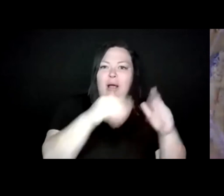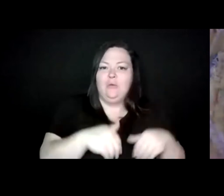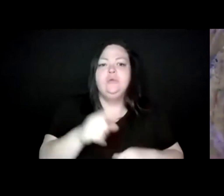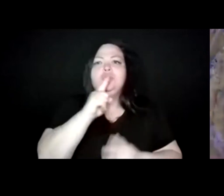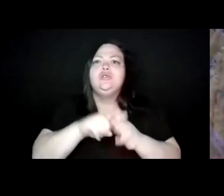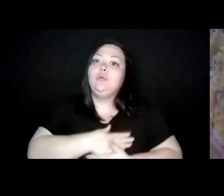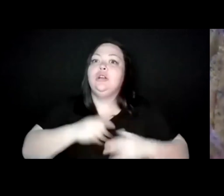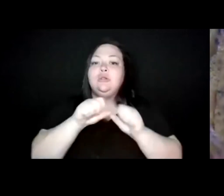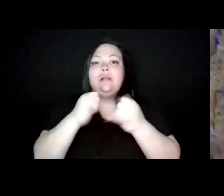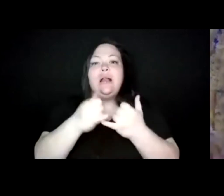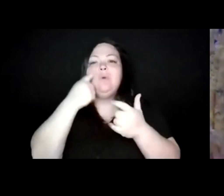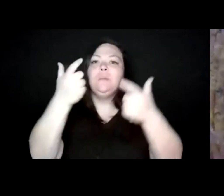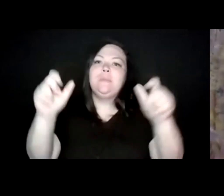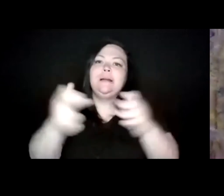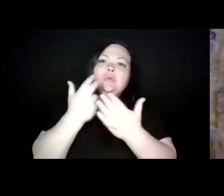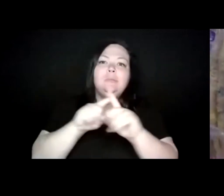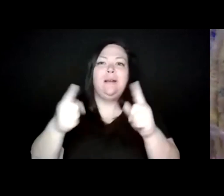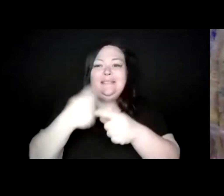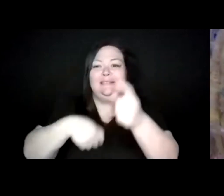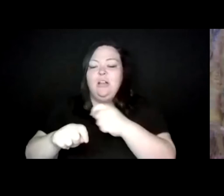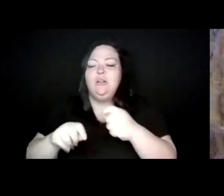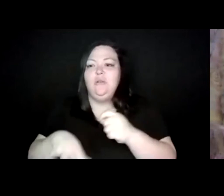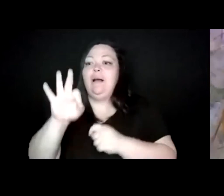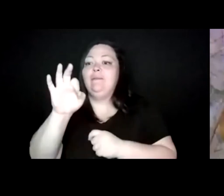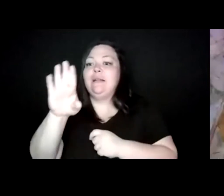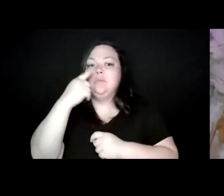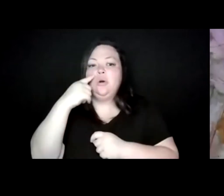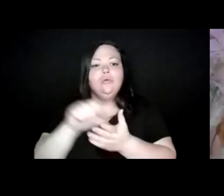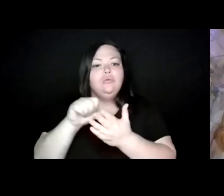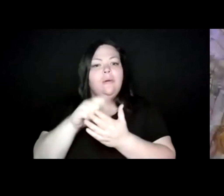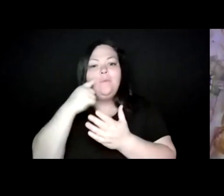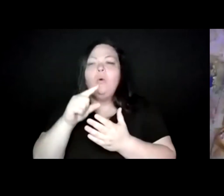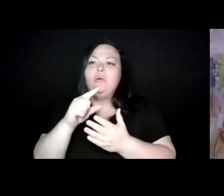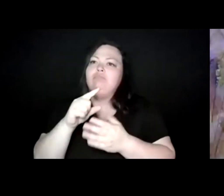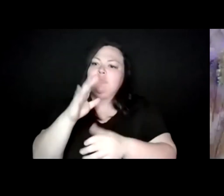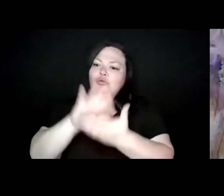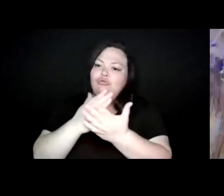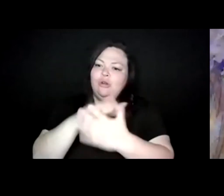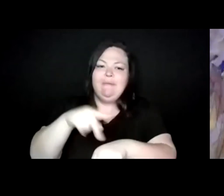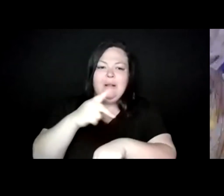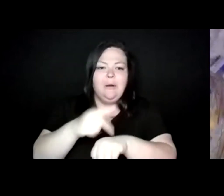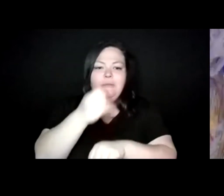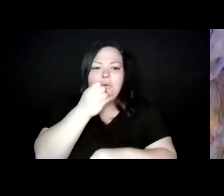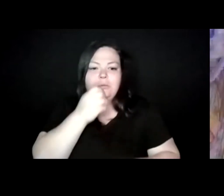for big spoons but instead you find facebook groups for cooking Filipino food. // kumain ka na ba?//